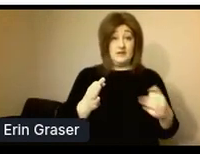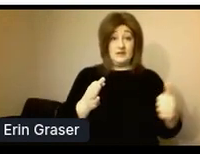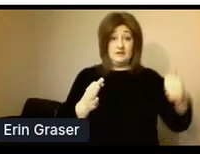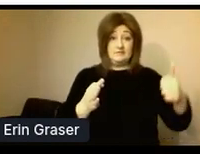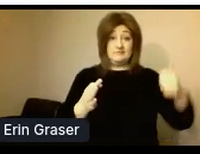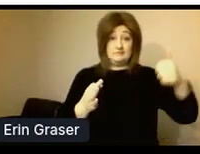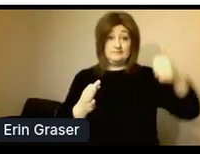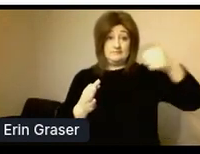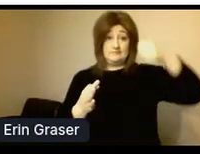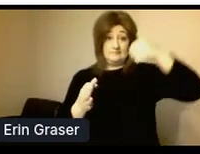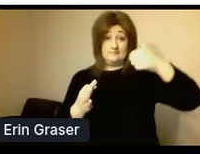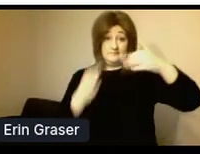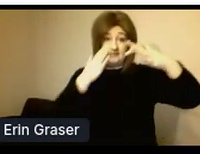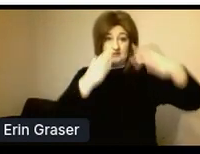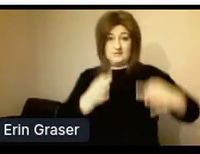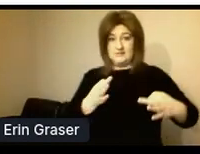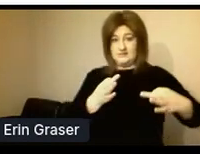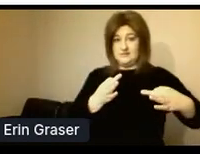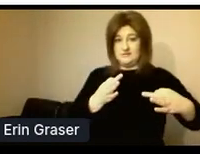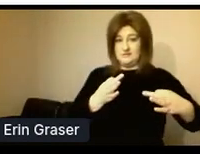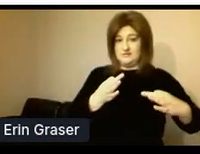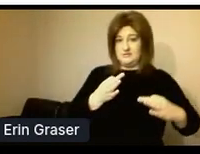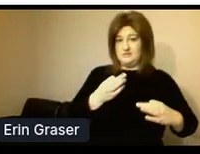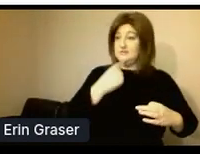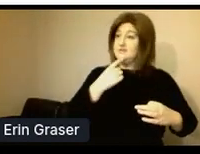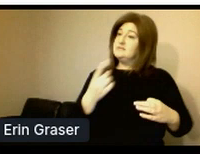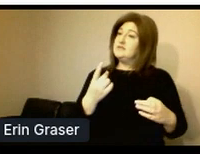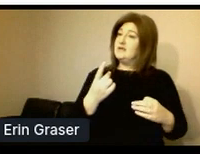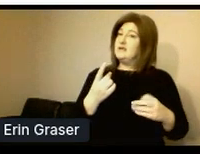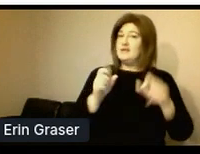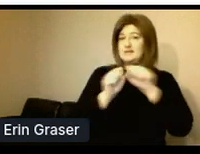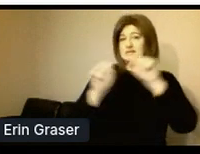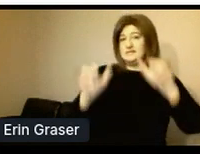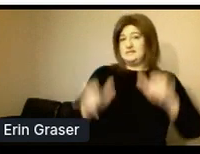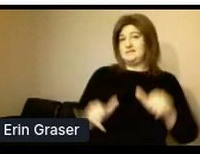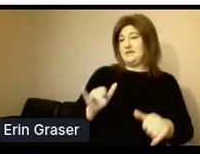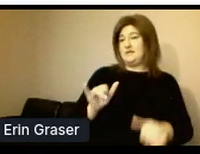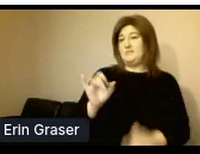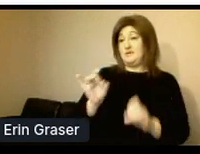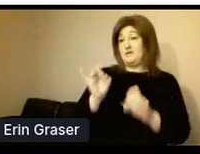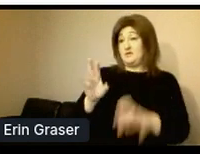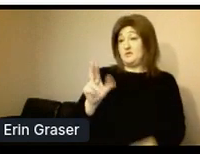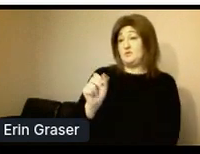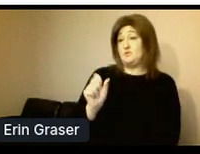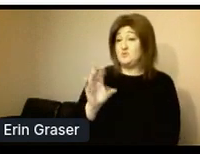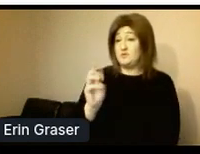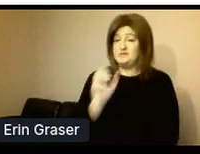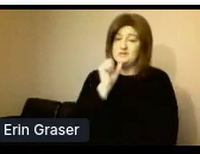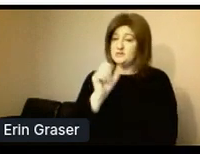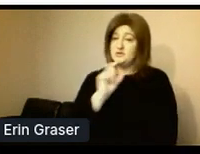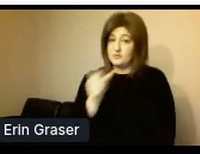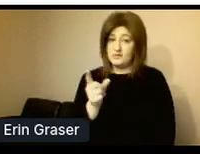folks making decisions, that say systemic racism is not real, but yet-- next slide.